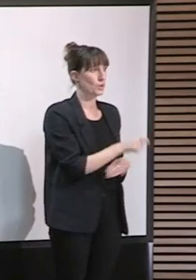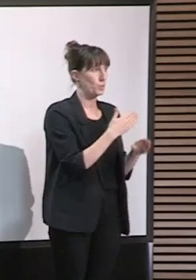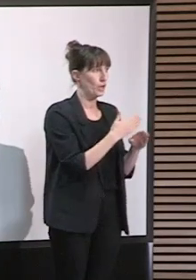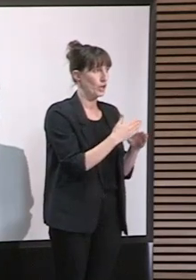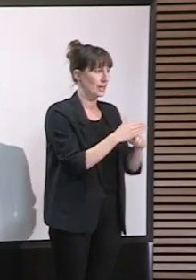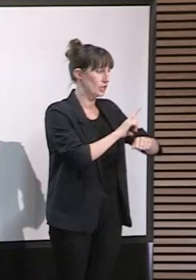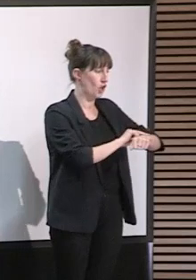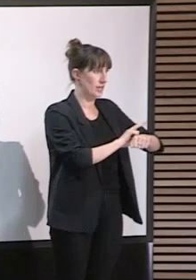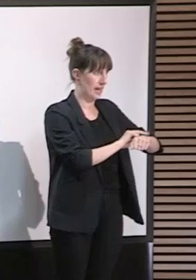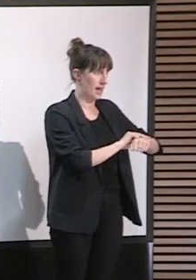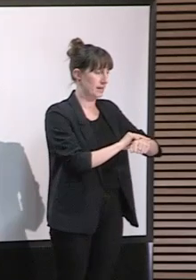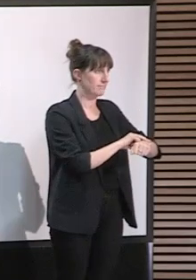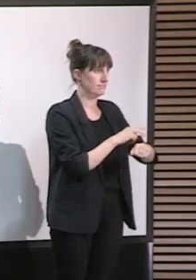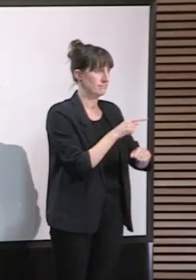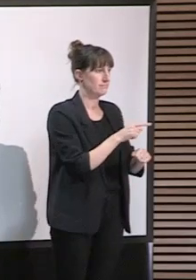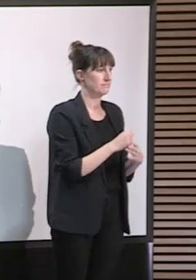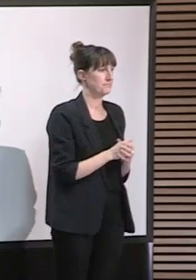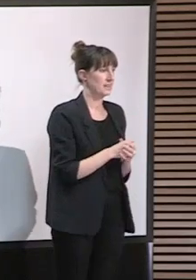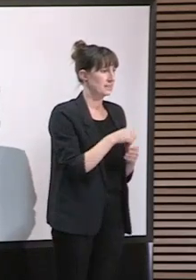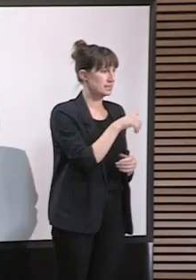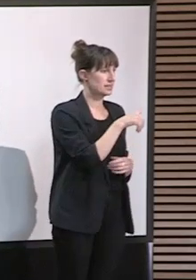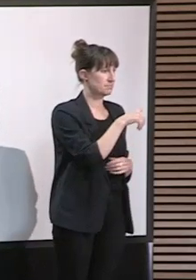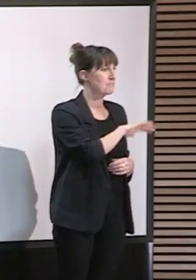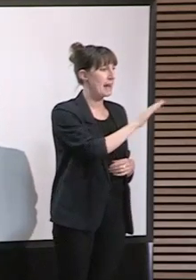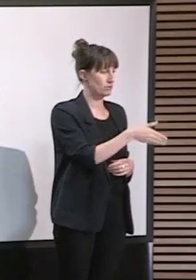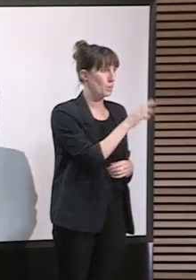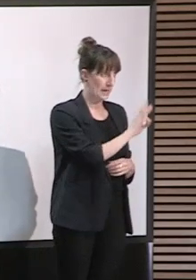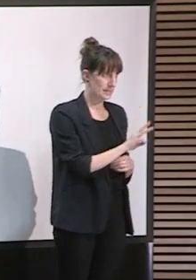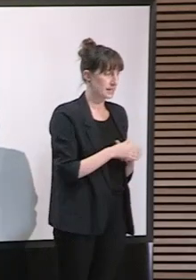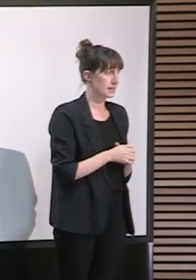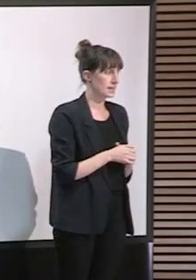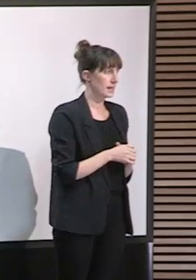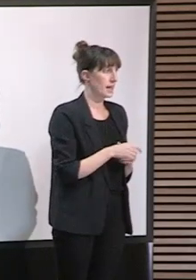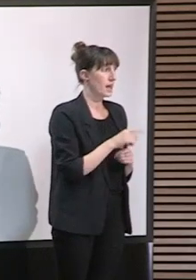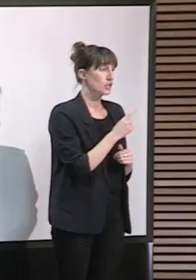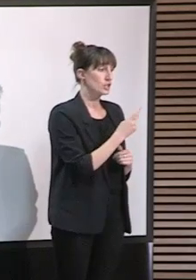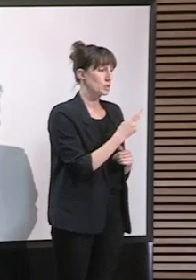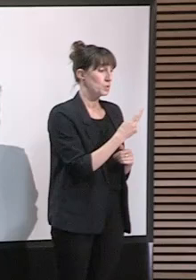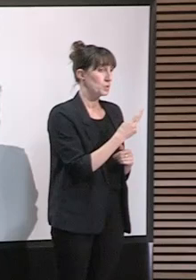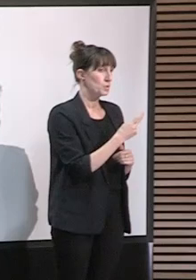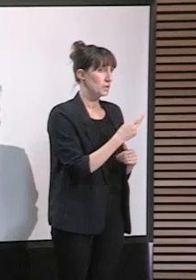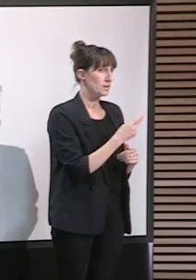in a practice in Mount Wellington, and he wasn't